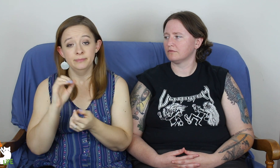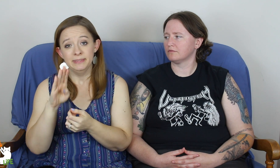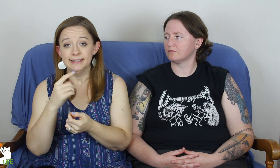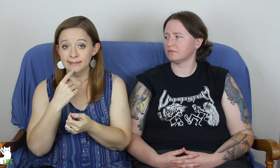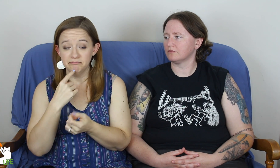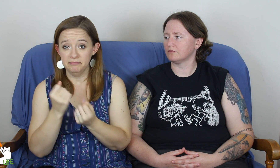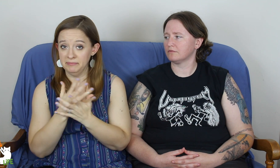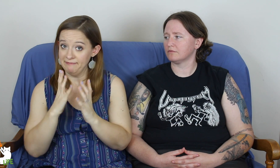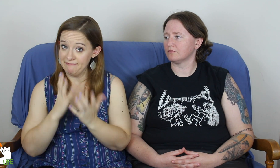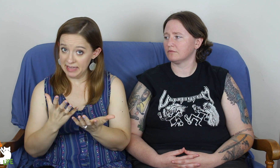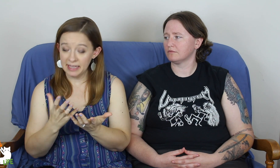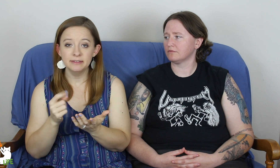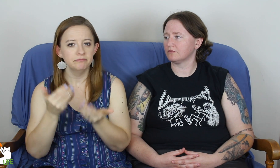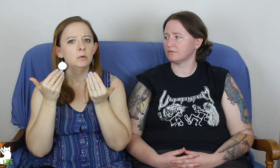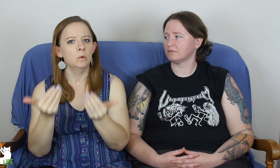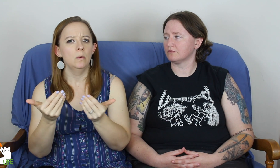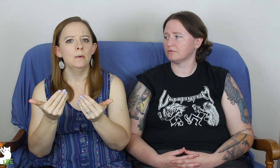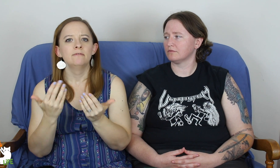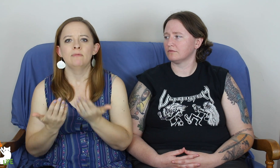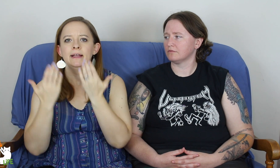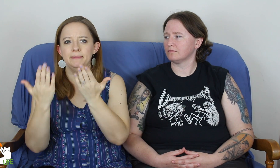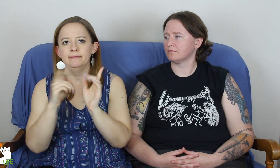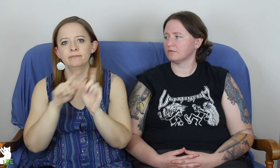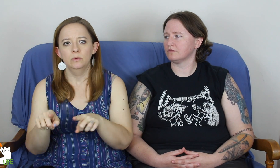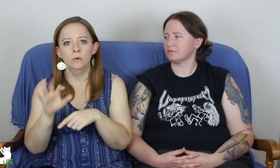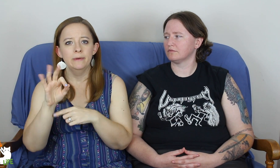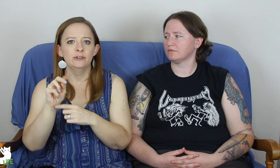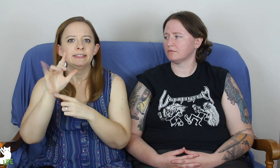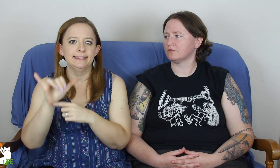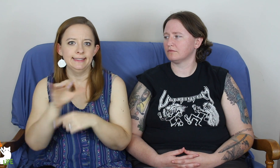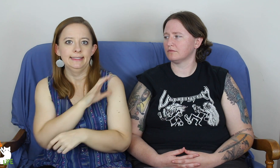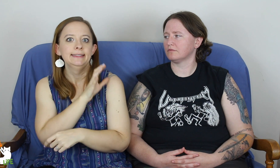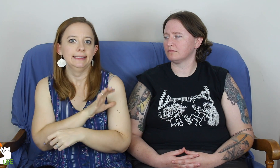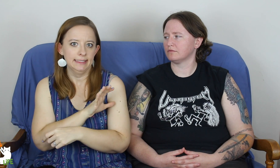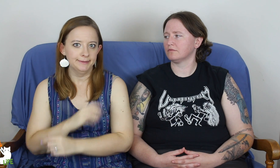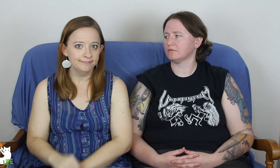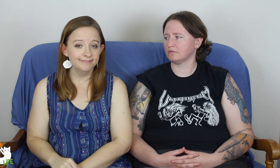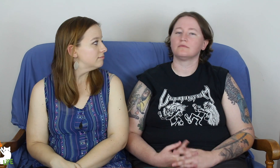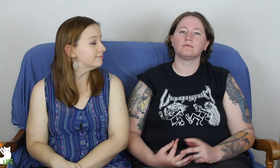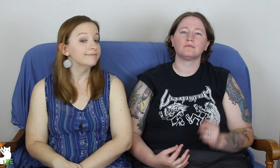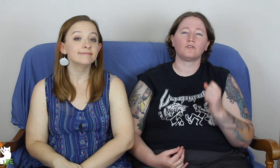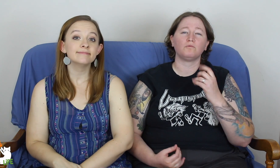The doctor said that everything was fine and we could go ahead and recommend we go to a fertility clinic.